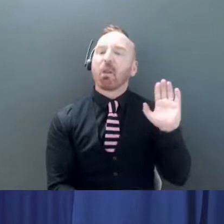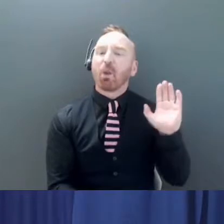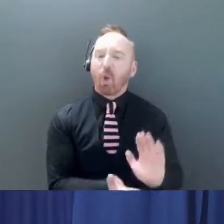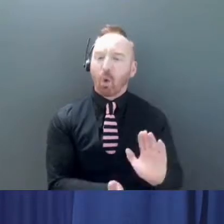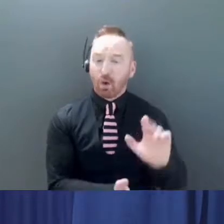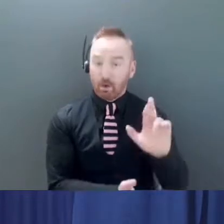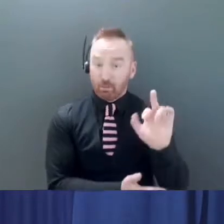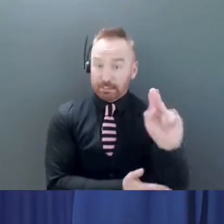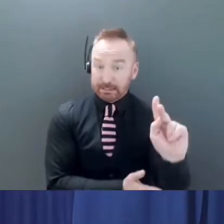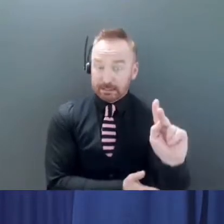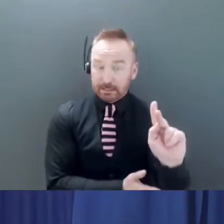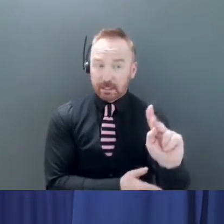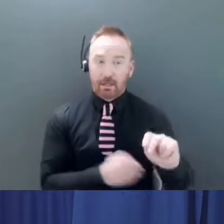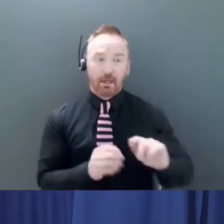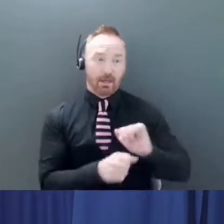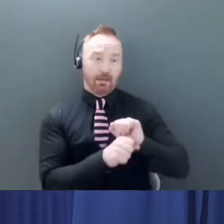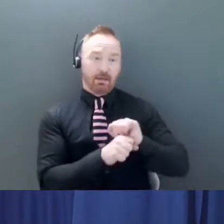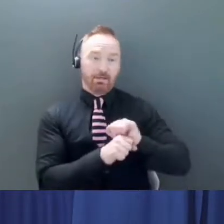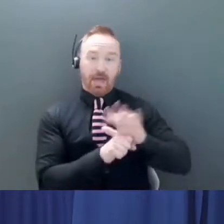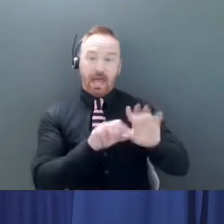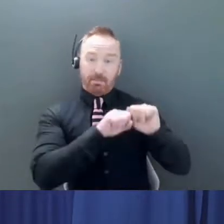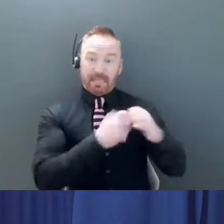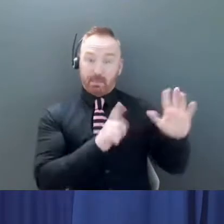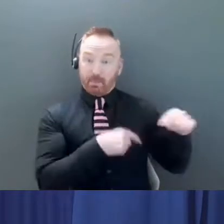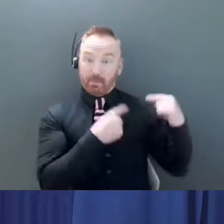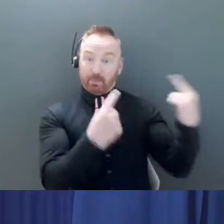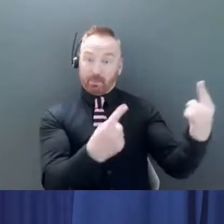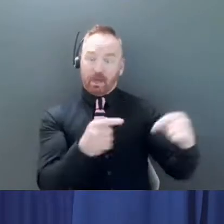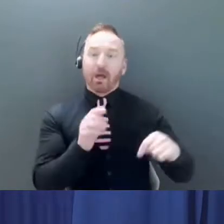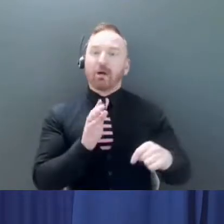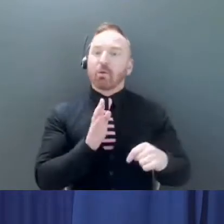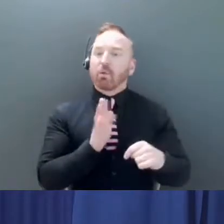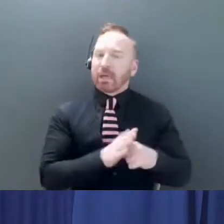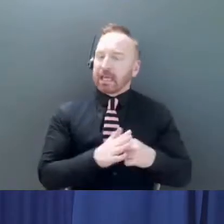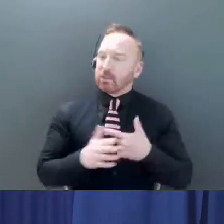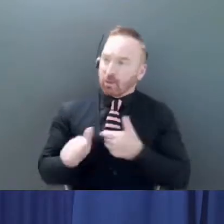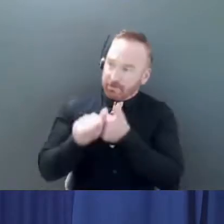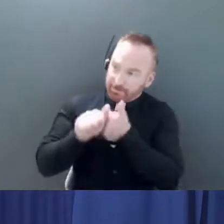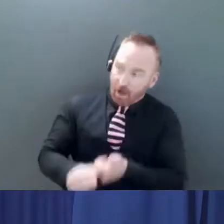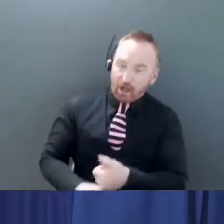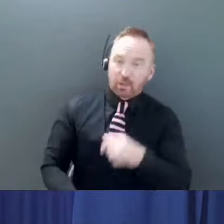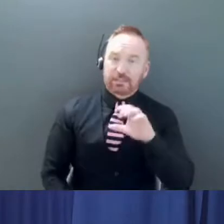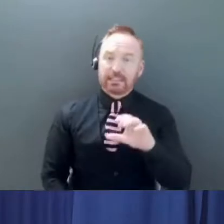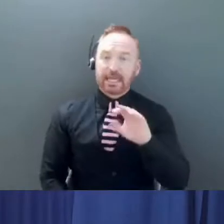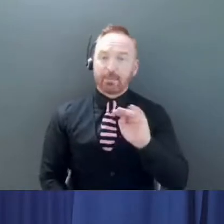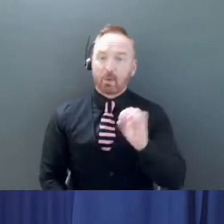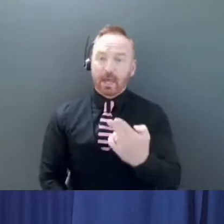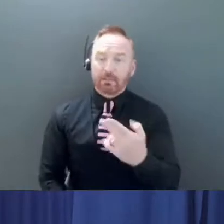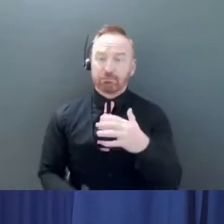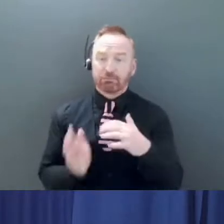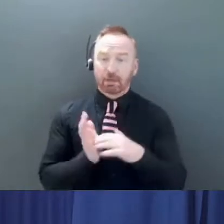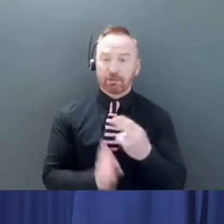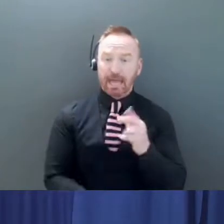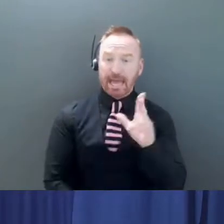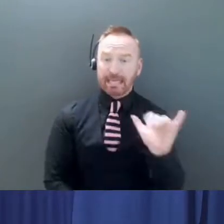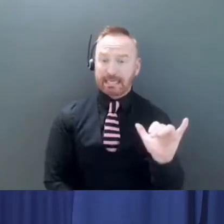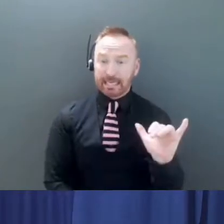From the outset of the pandemic, our response has been guided by the recommendations of Dr. Hanley, the chief medical officer of health.